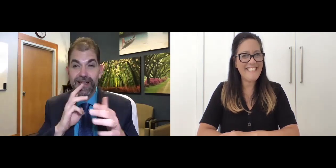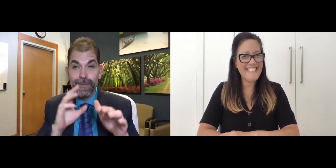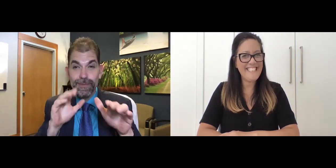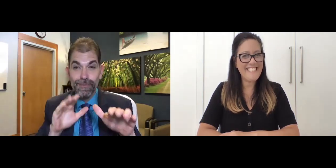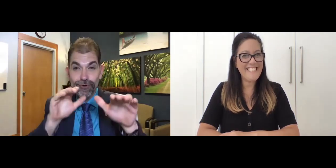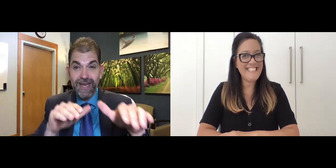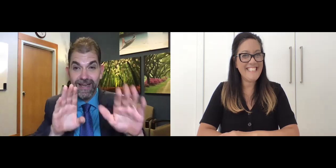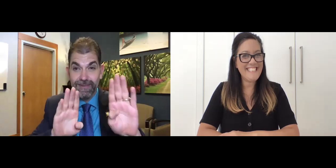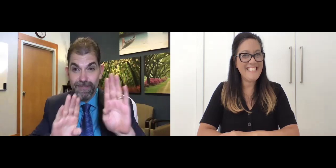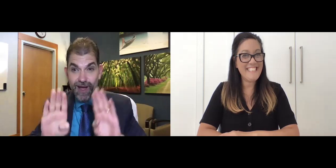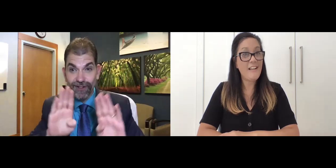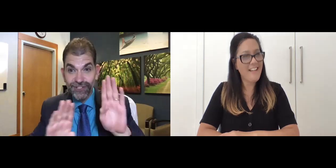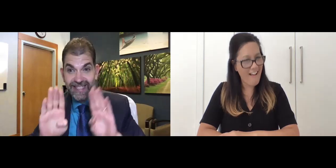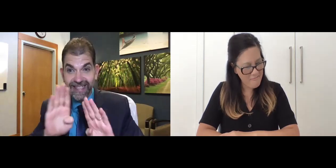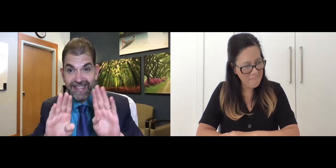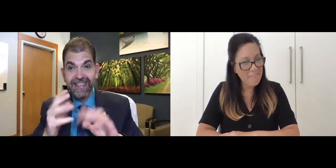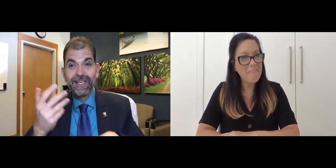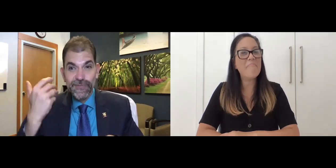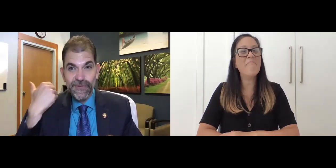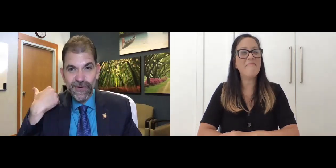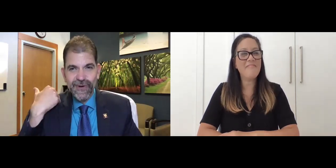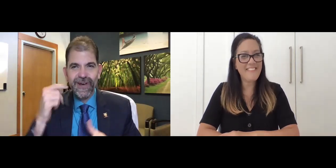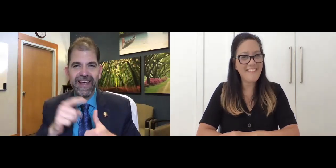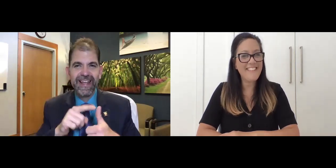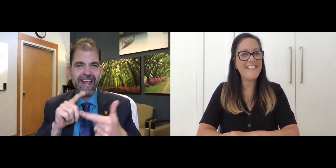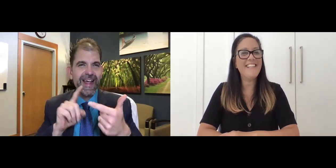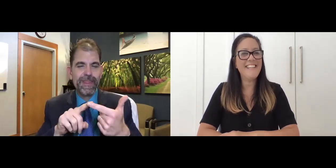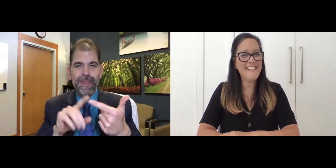I had had several majors. I was interested in marine biology